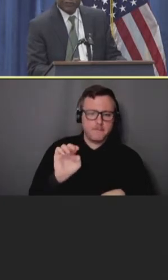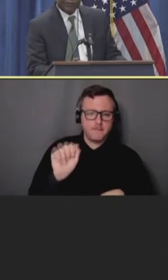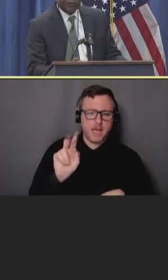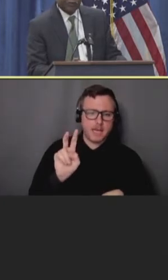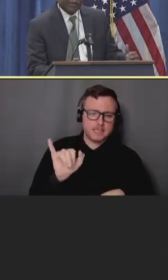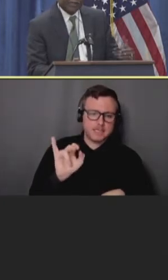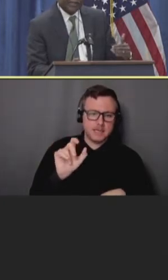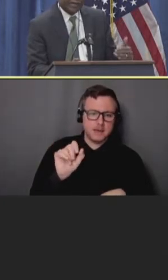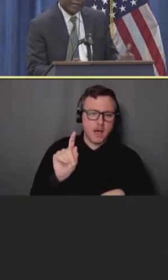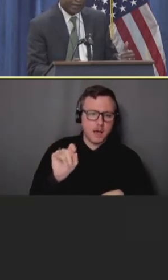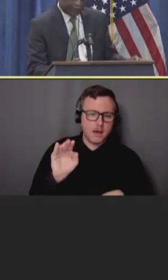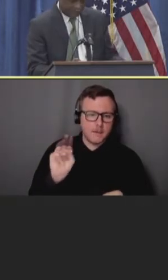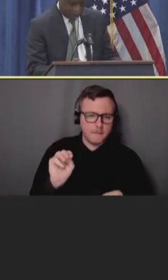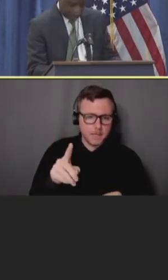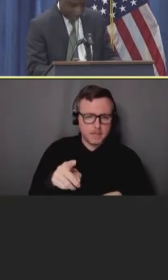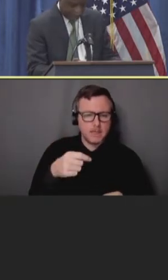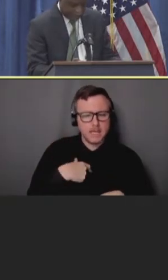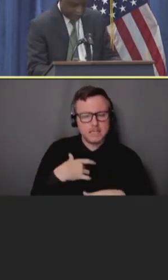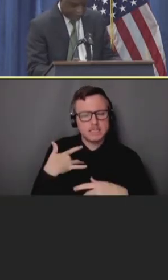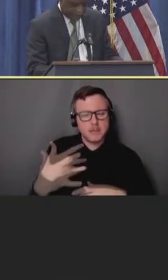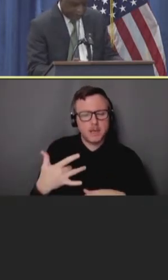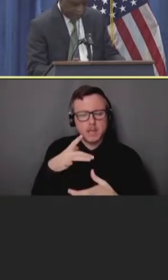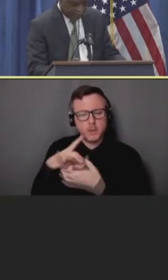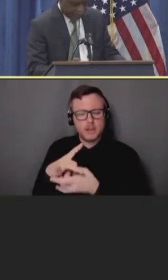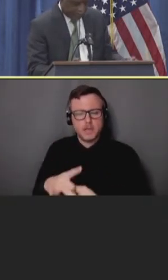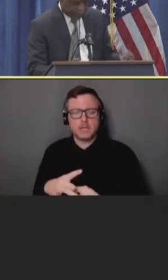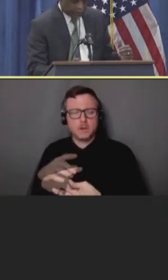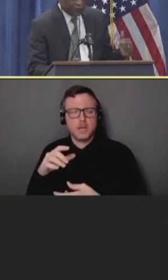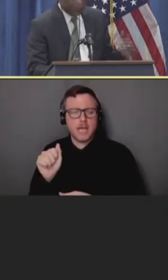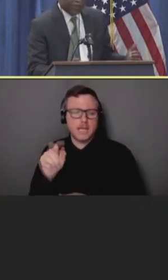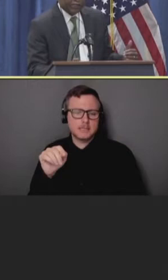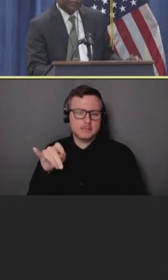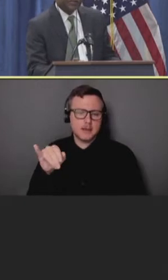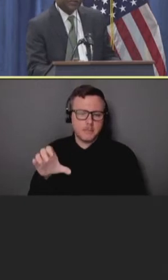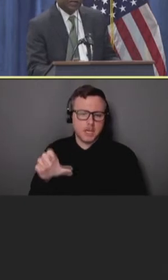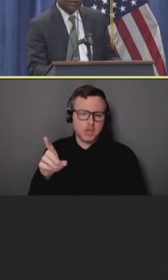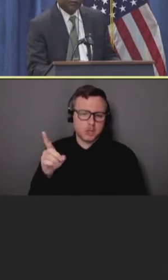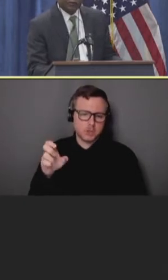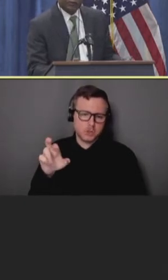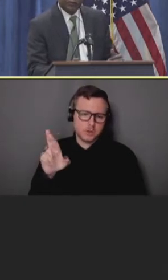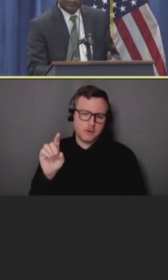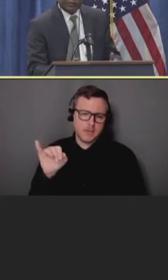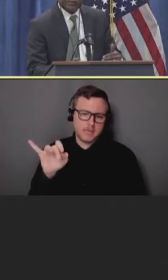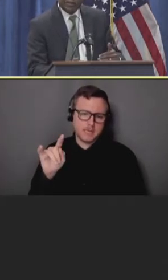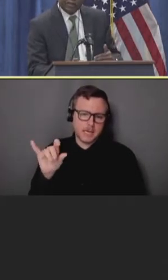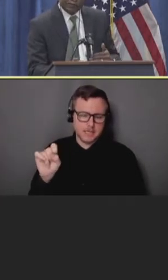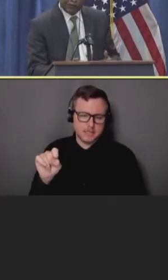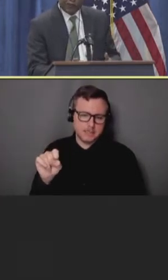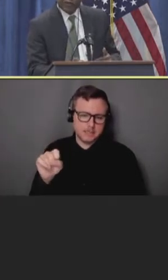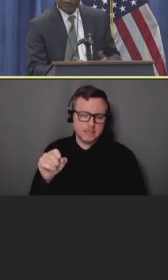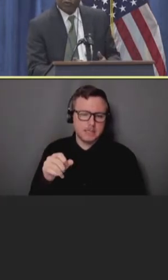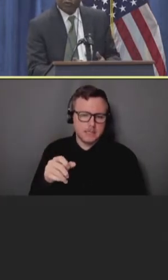someone who has atopic dermatitis. And so these were -- it's very important,